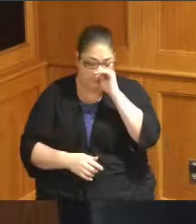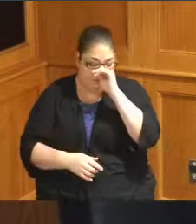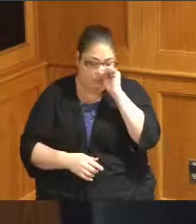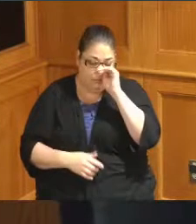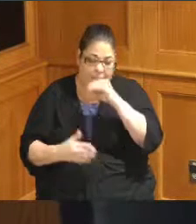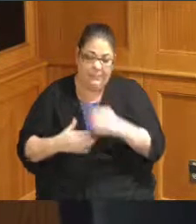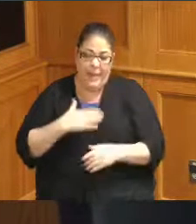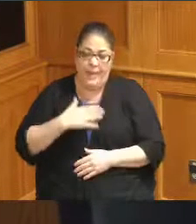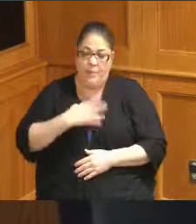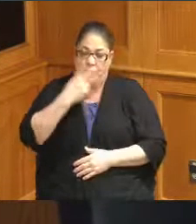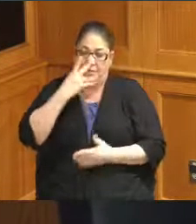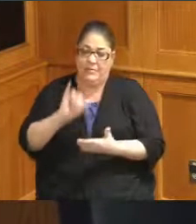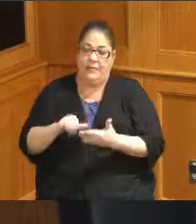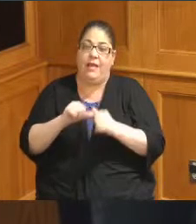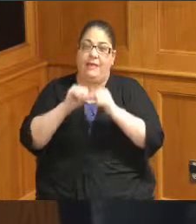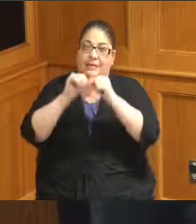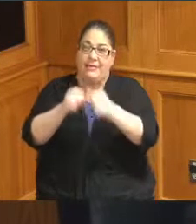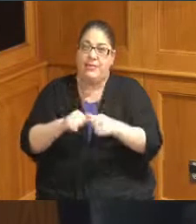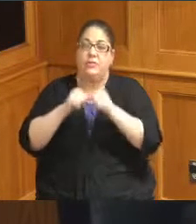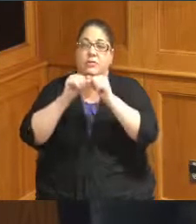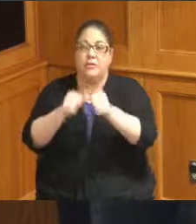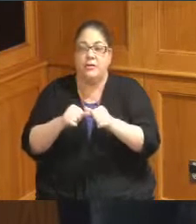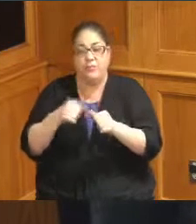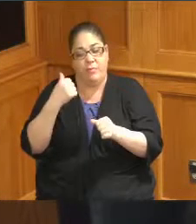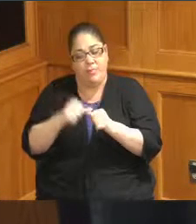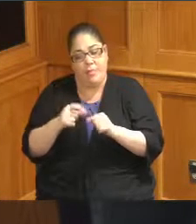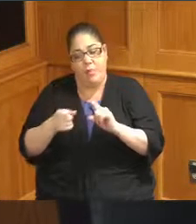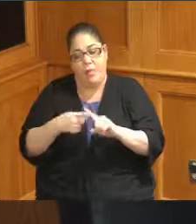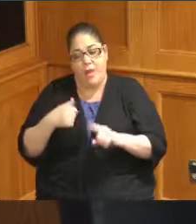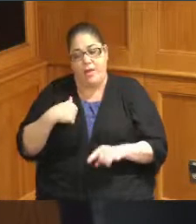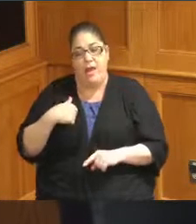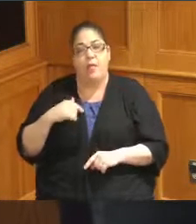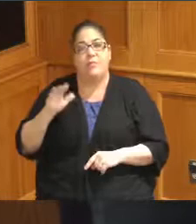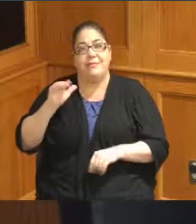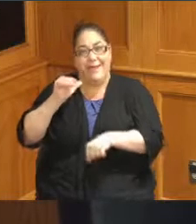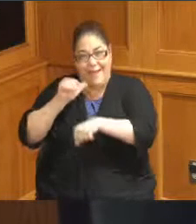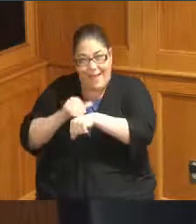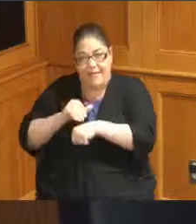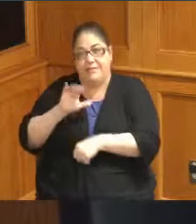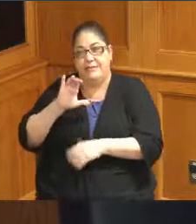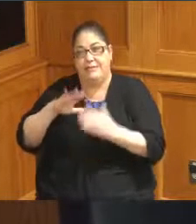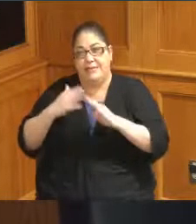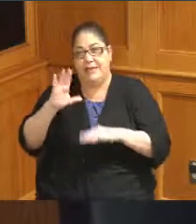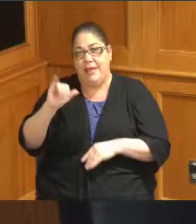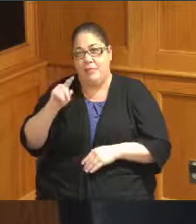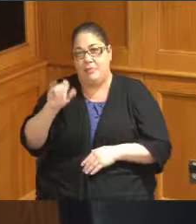to see it continuously going I remember when I was at city council many many moons ago it was